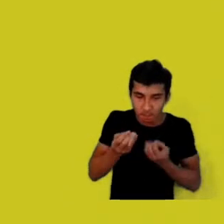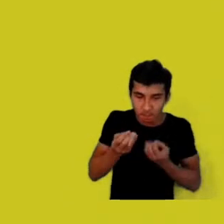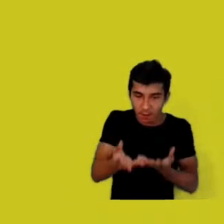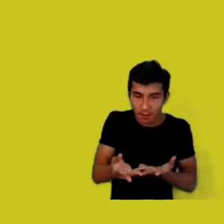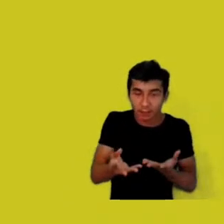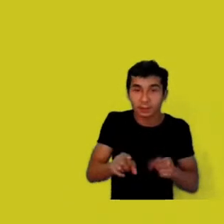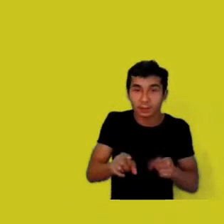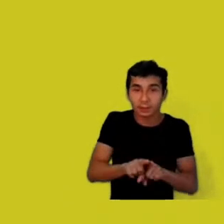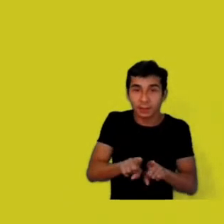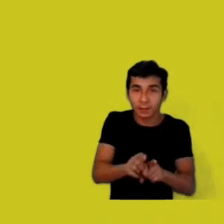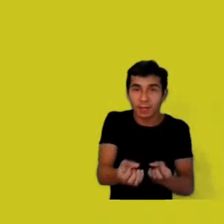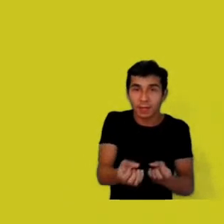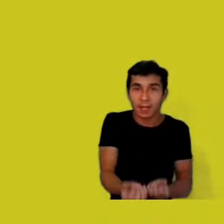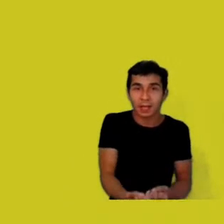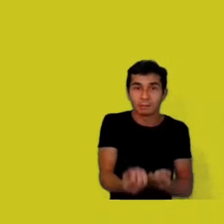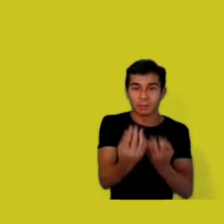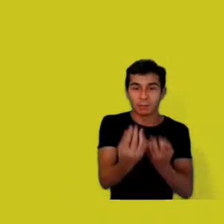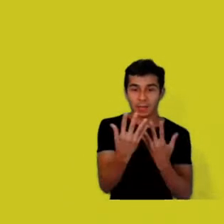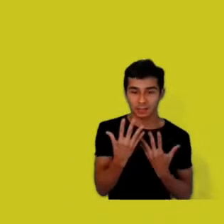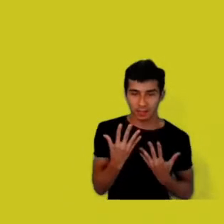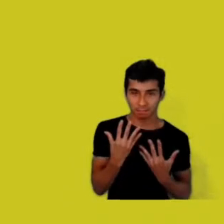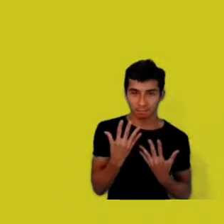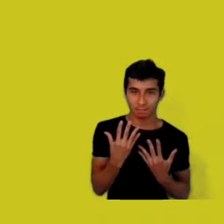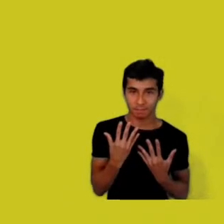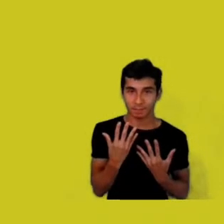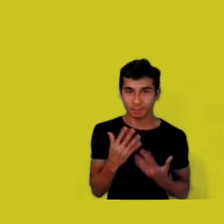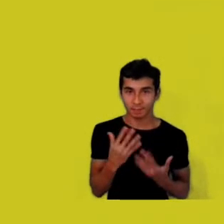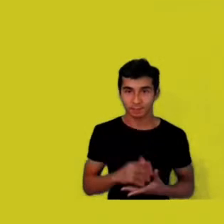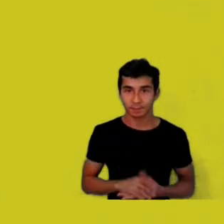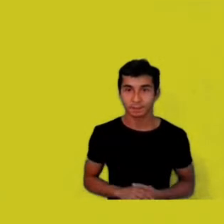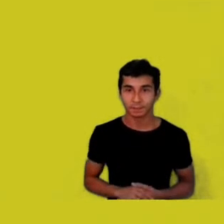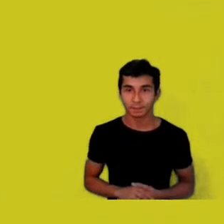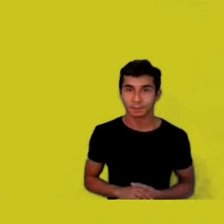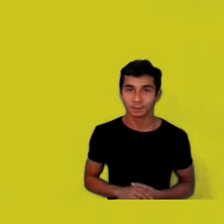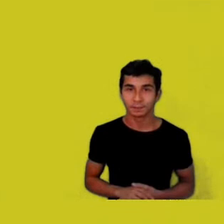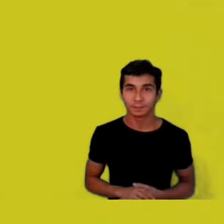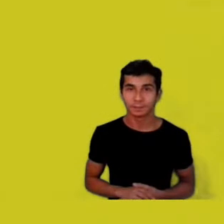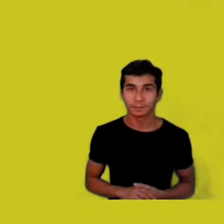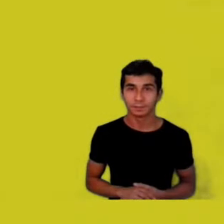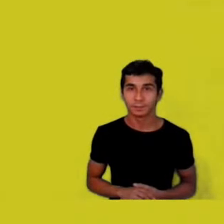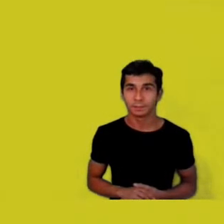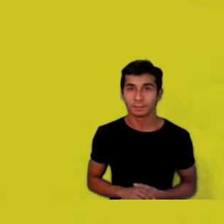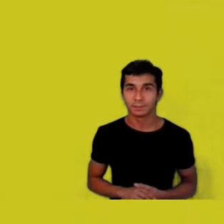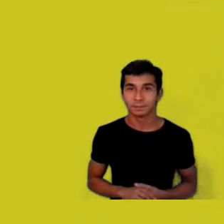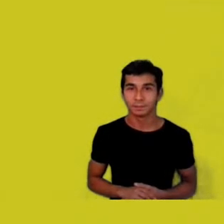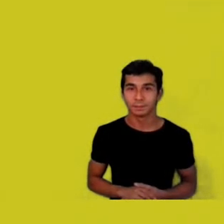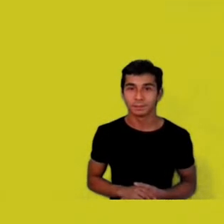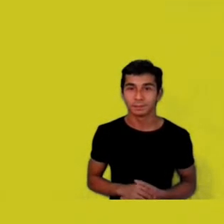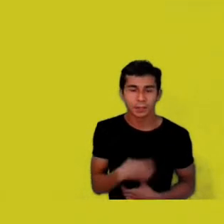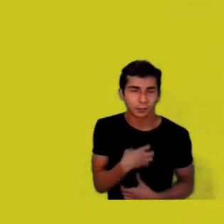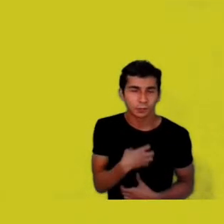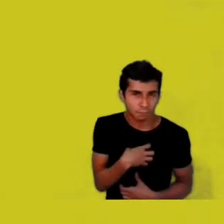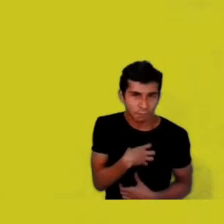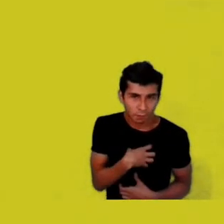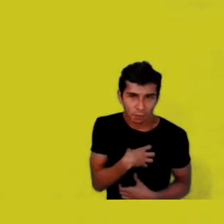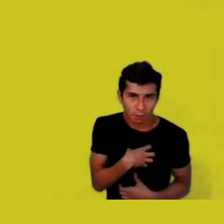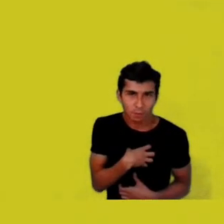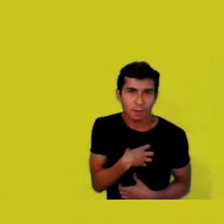In what way, what contours, what ontological and ethical designs